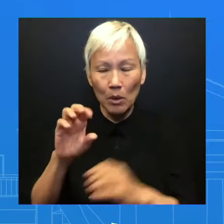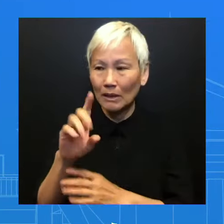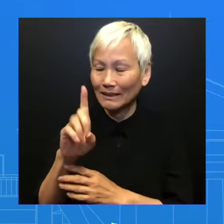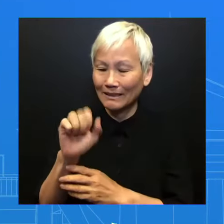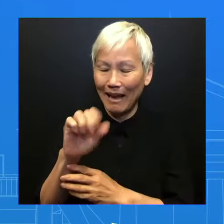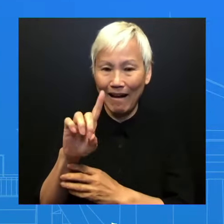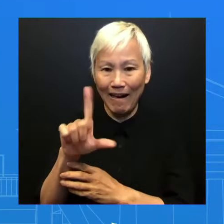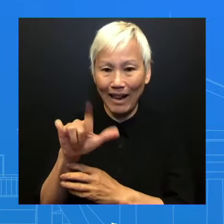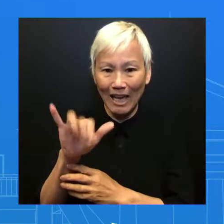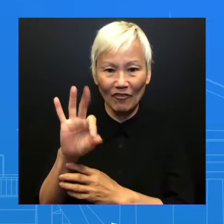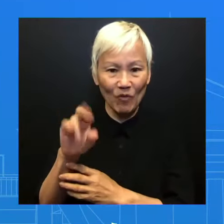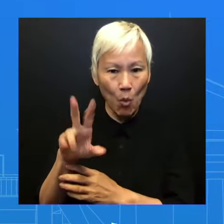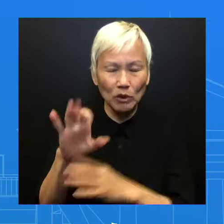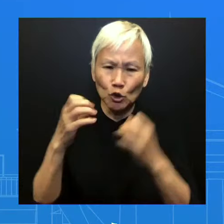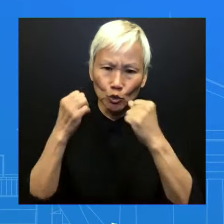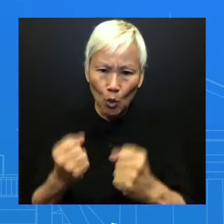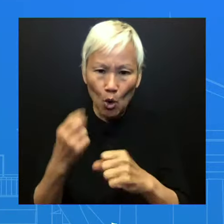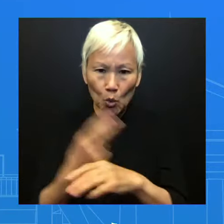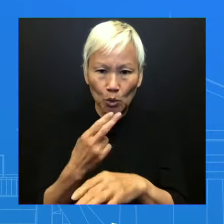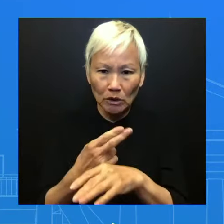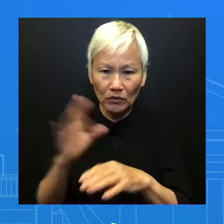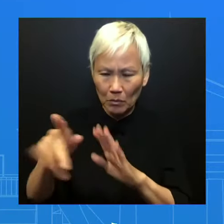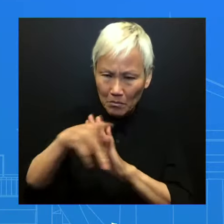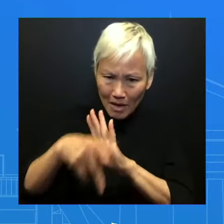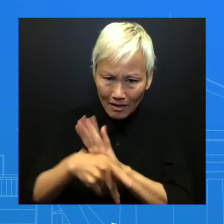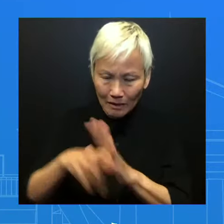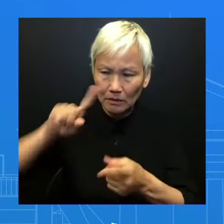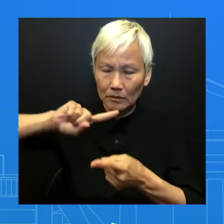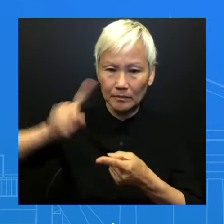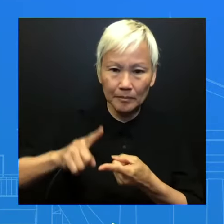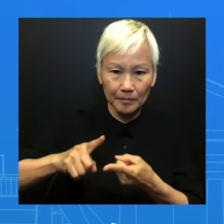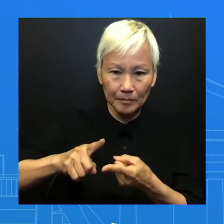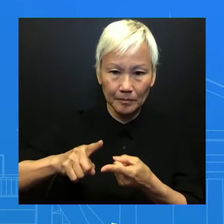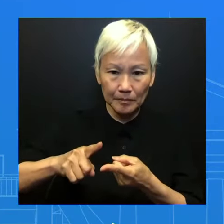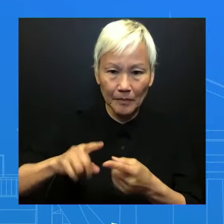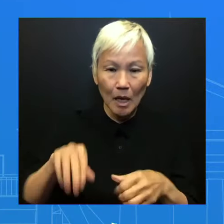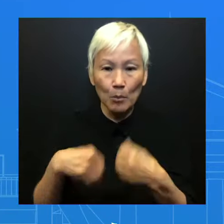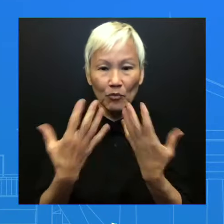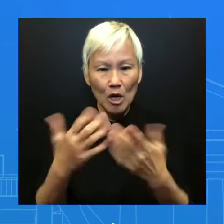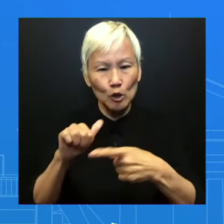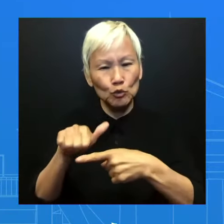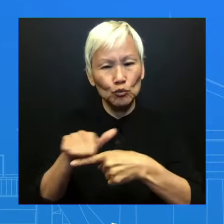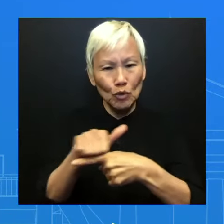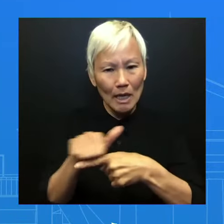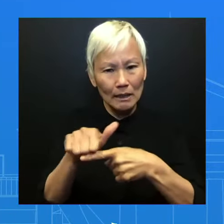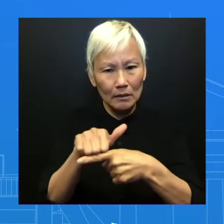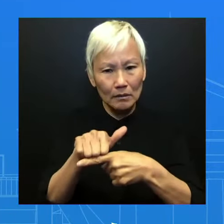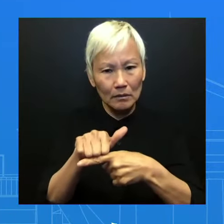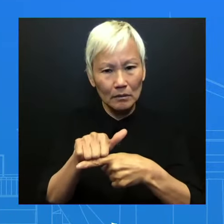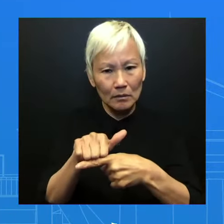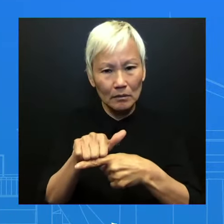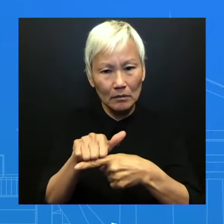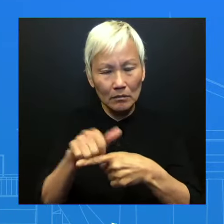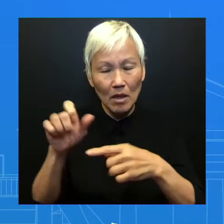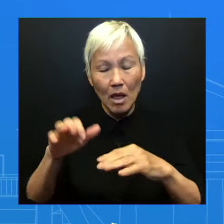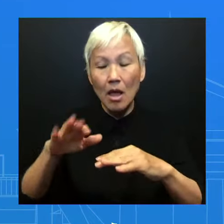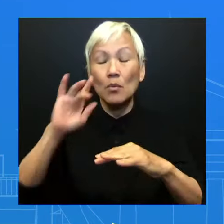provide de-escalation training, submit use-of-force data to the FBI's Use-of-Force Data Collection,